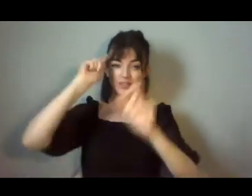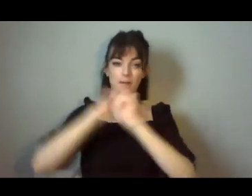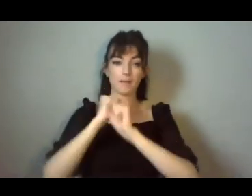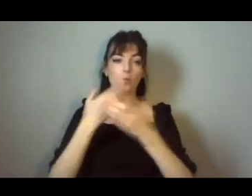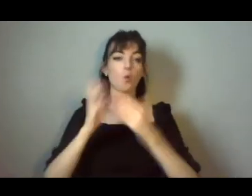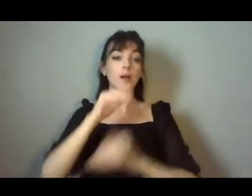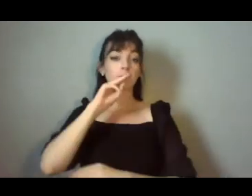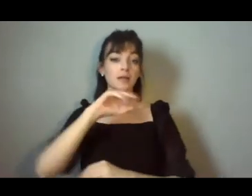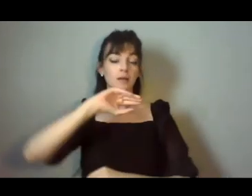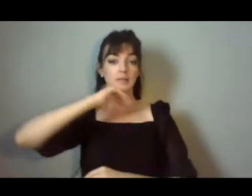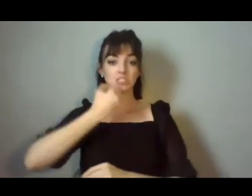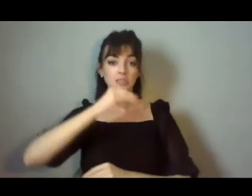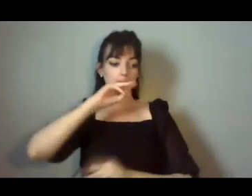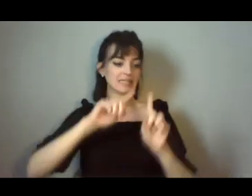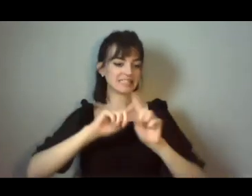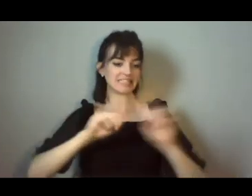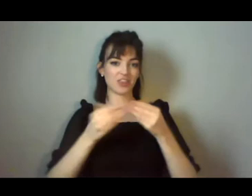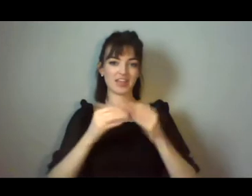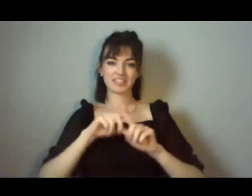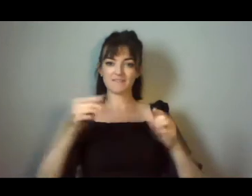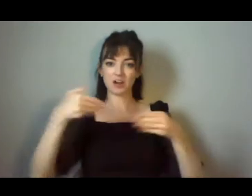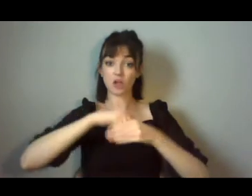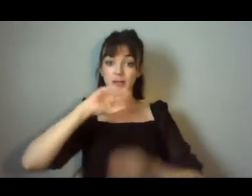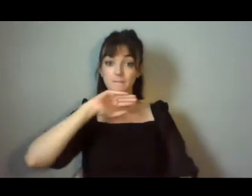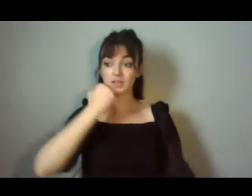things in different contexts because our services are very varied and dispirit.